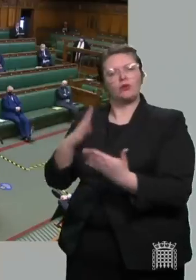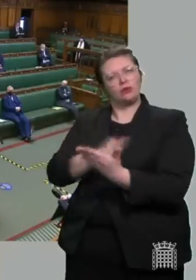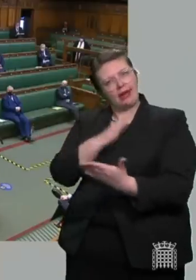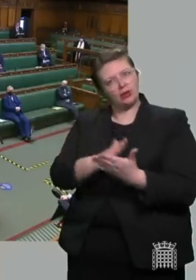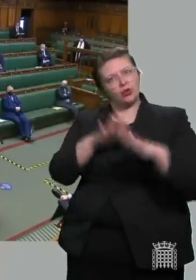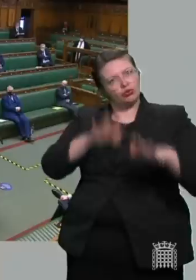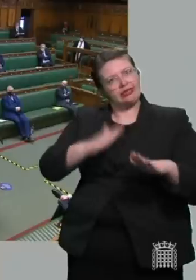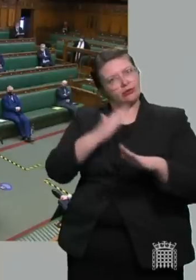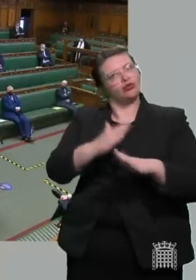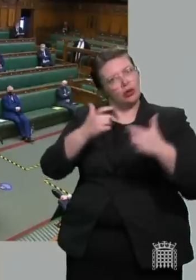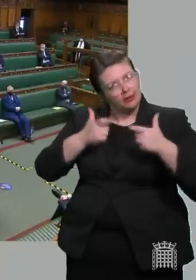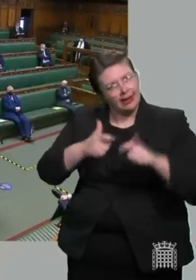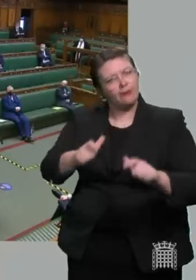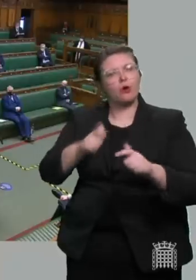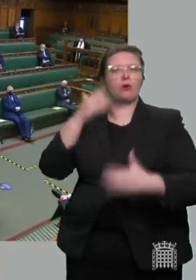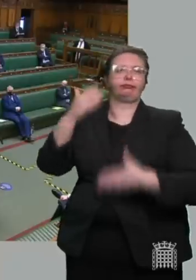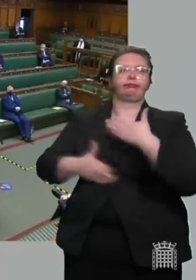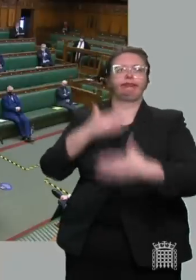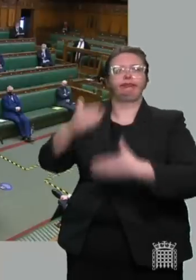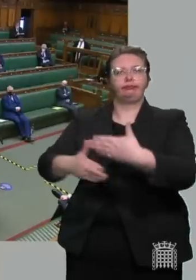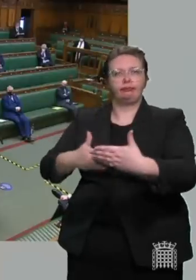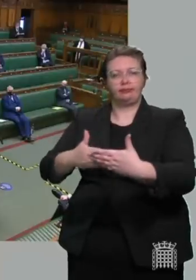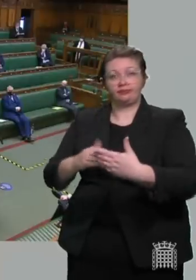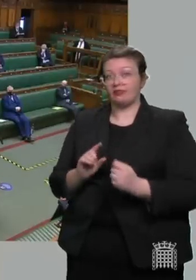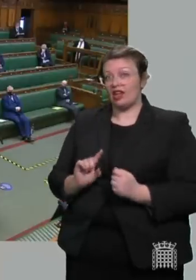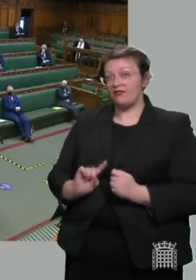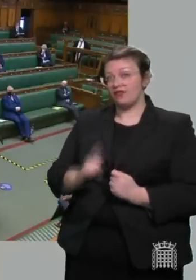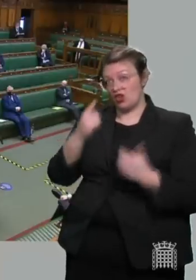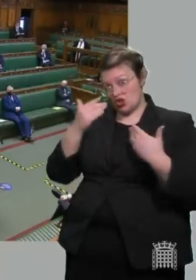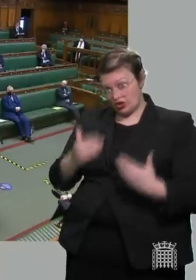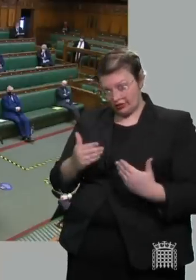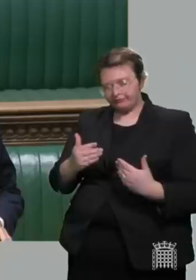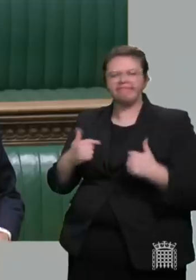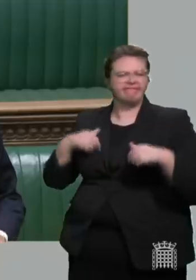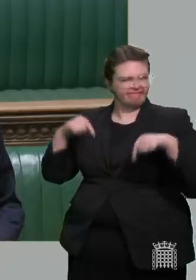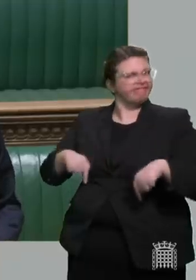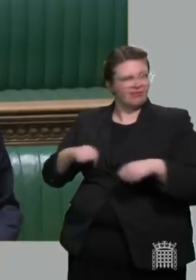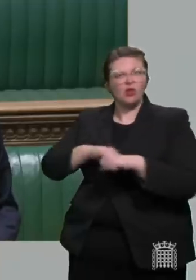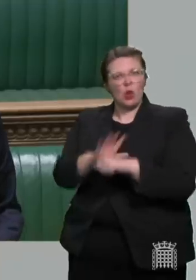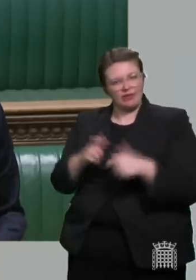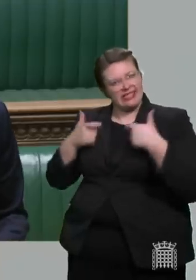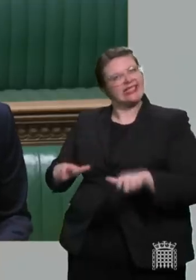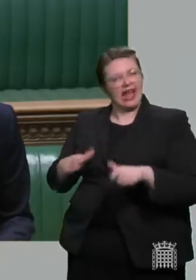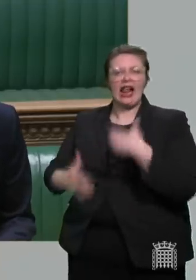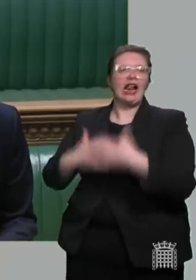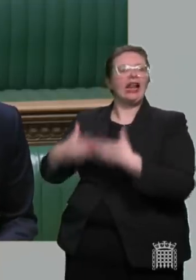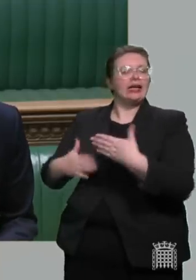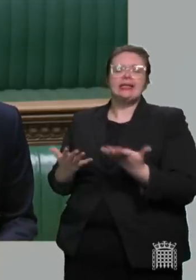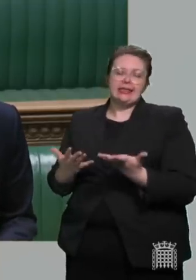First, we will continue doing whatever it takes to support the British people and businesses